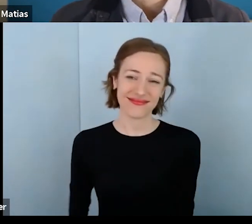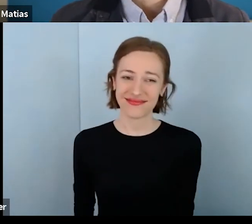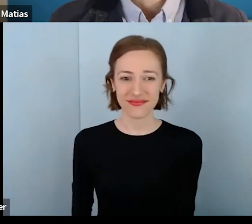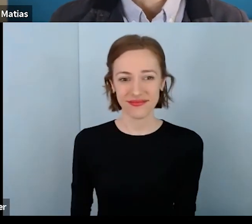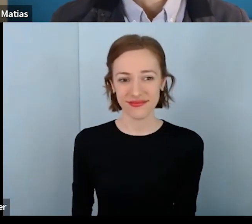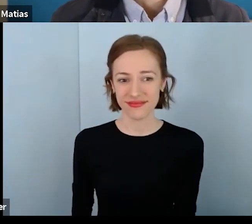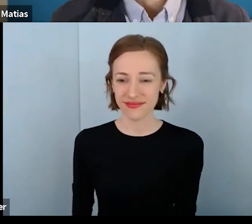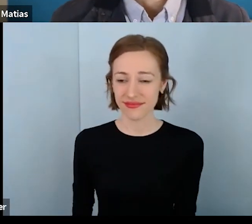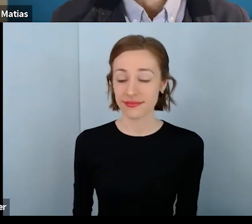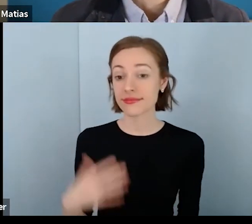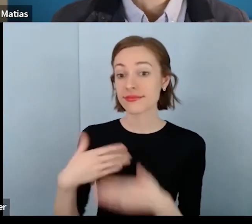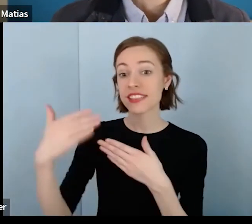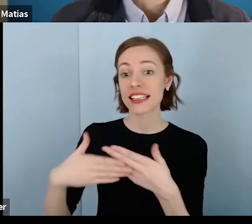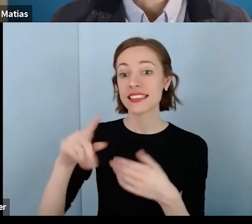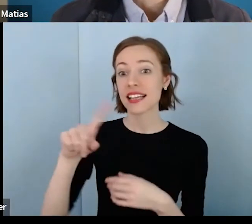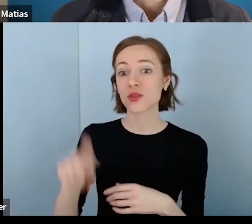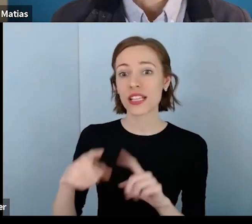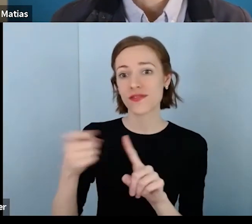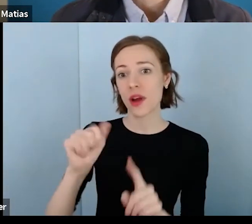And you have a question from Alice ad.